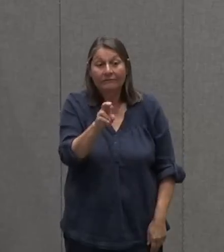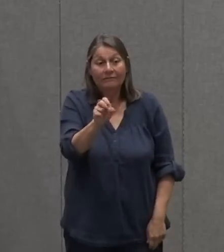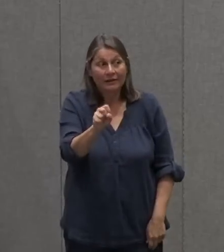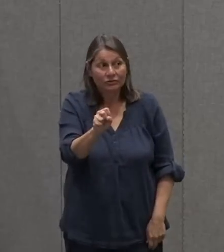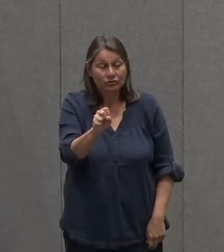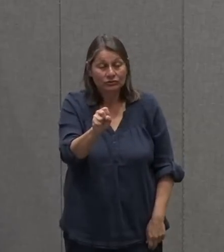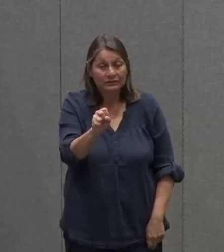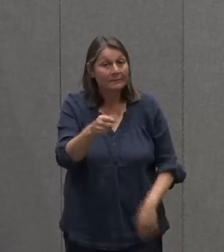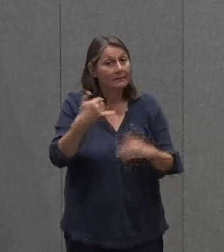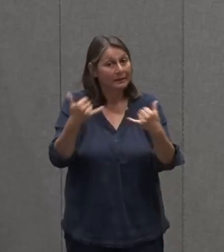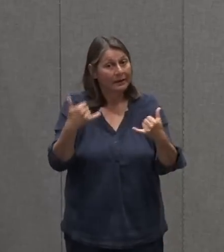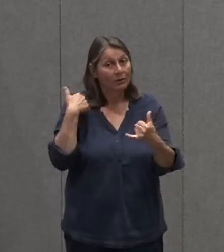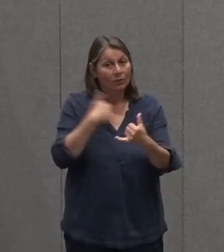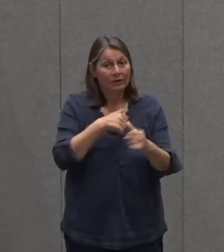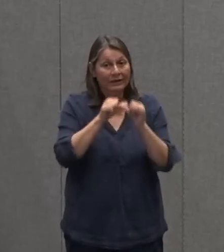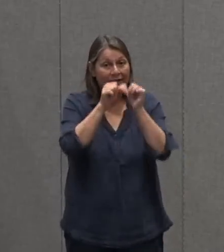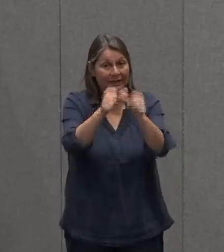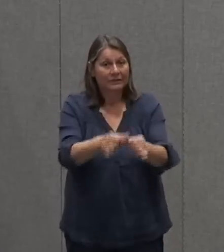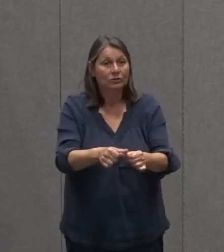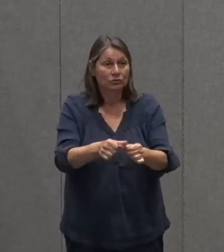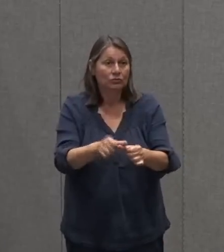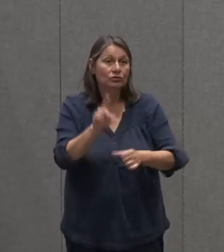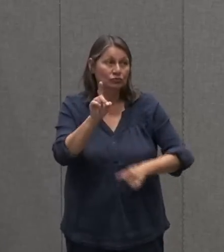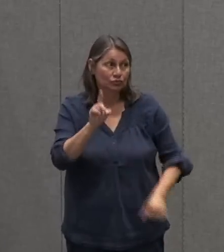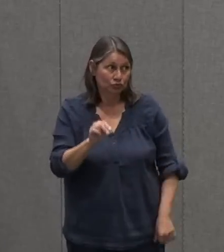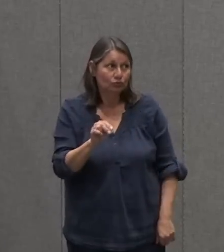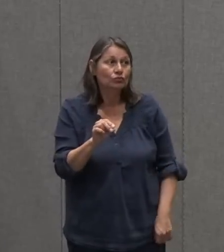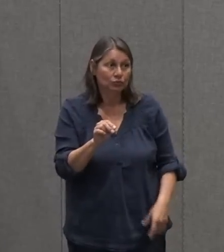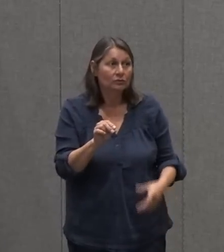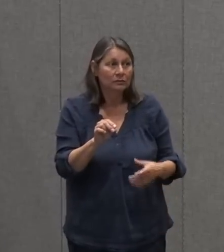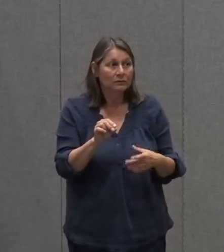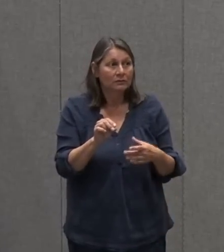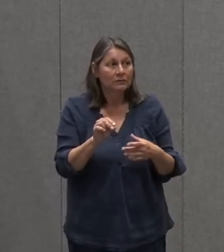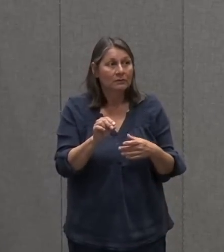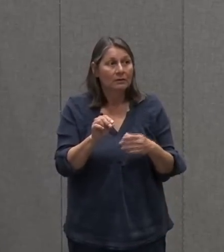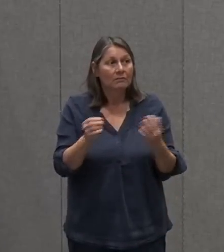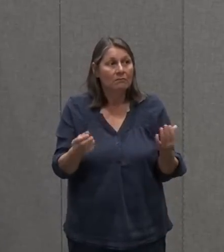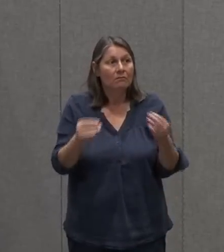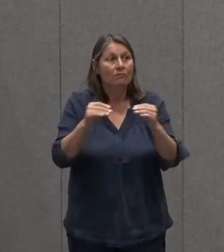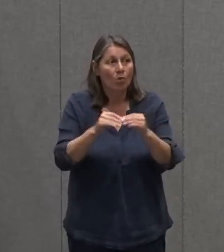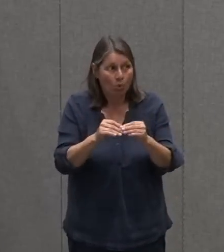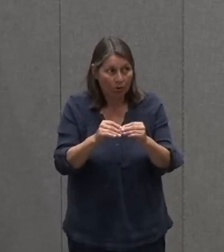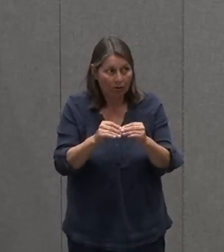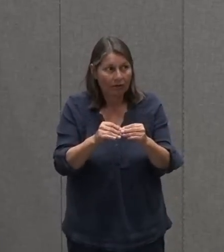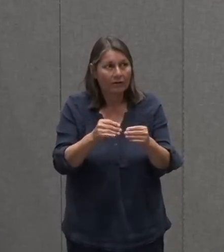to find out some more information before we start to look at patterns.